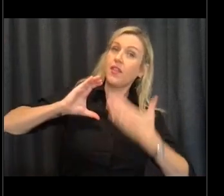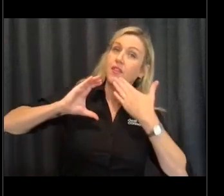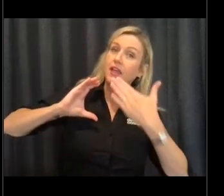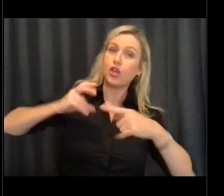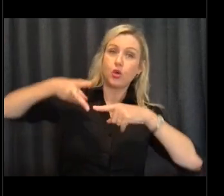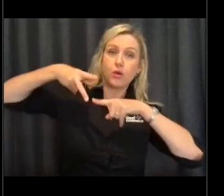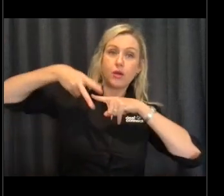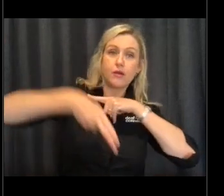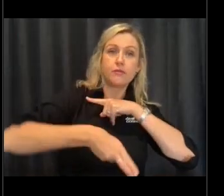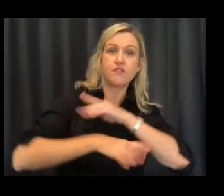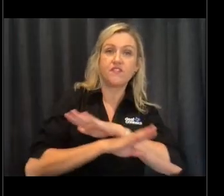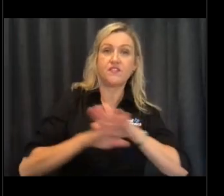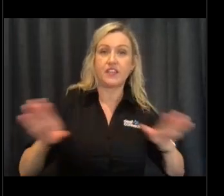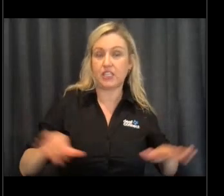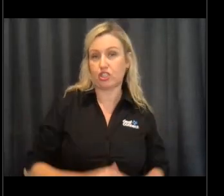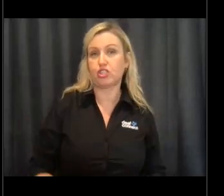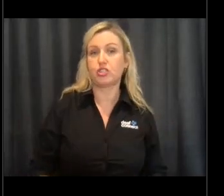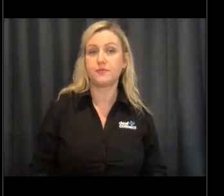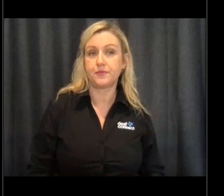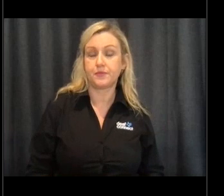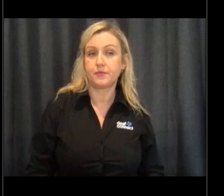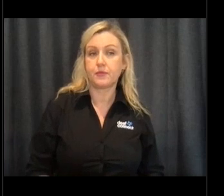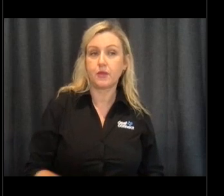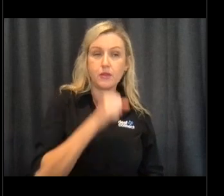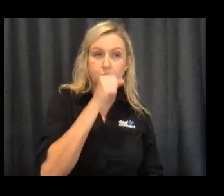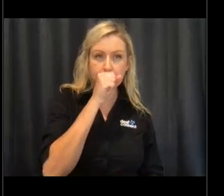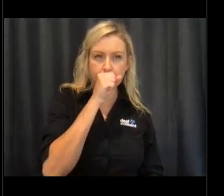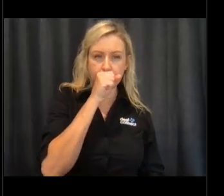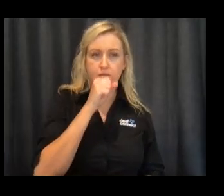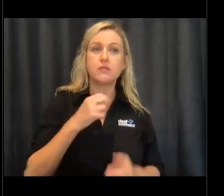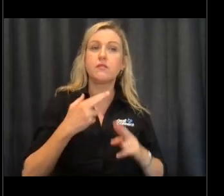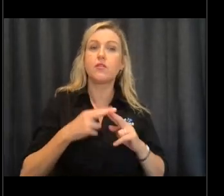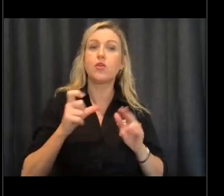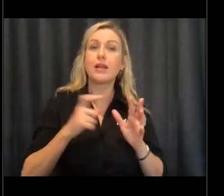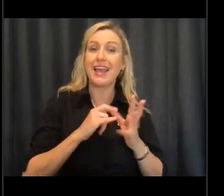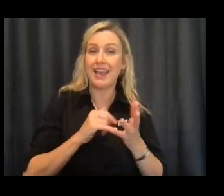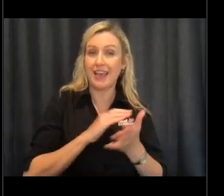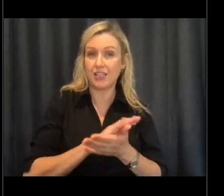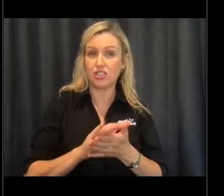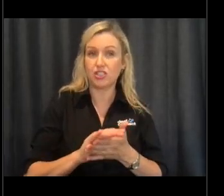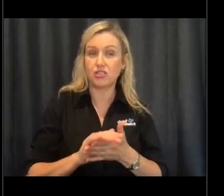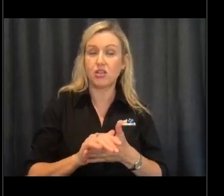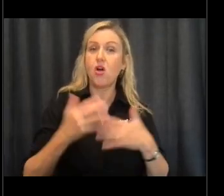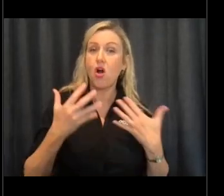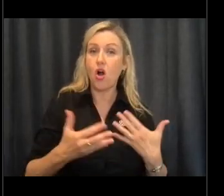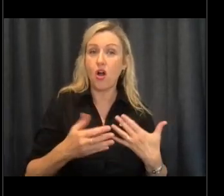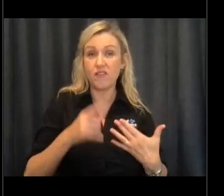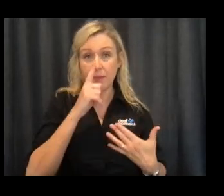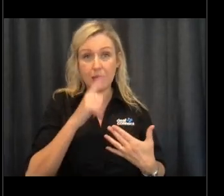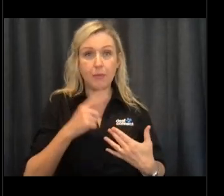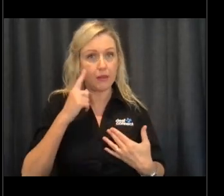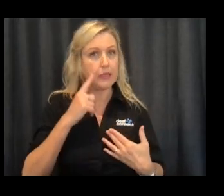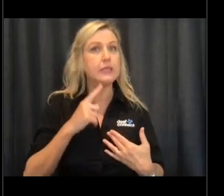In terms of cash settlements many clients tend to grab it because let's be honest following